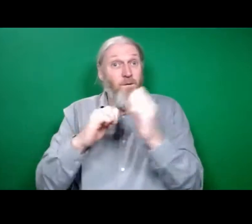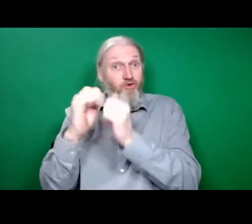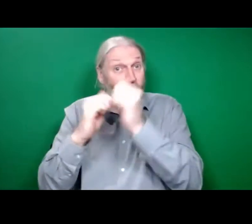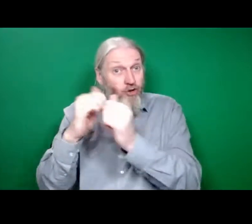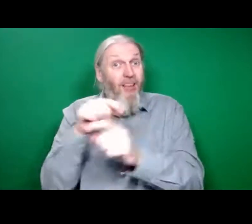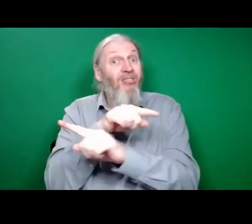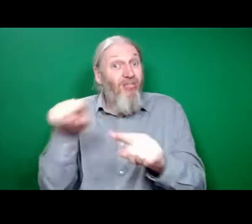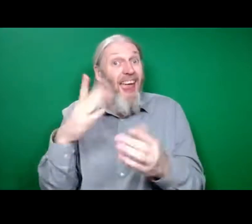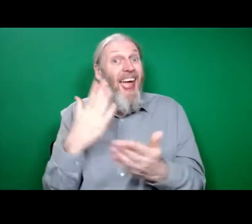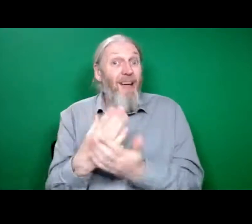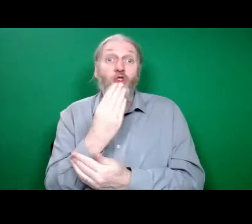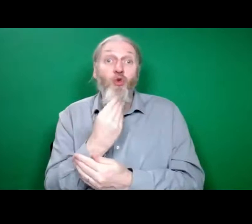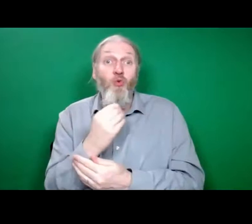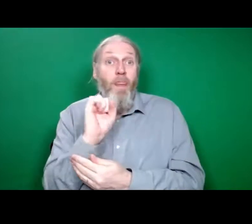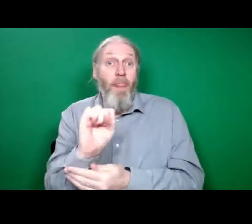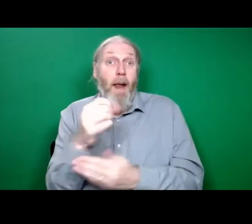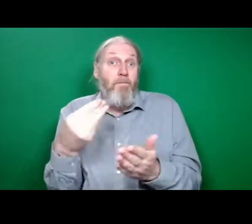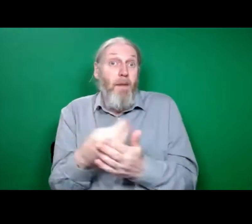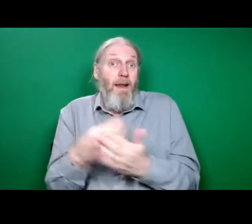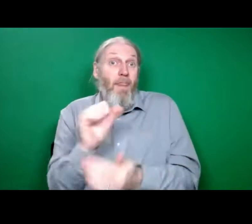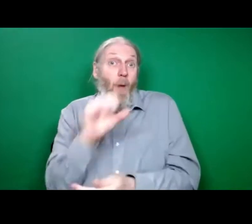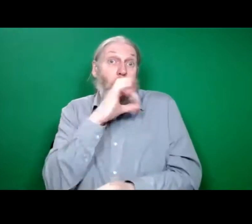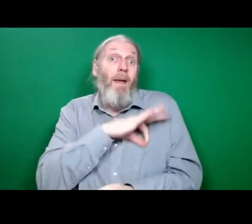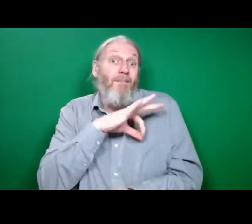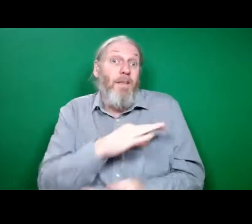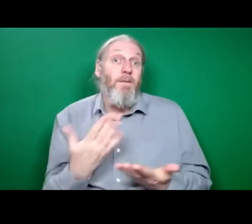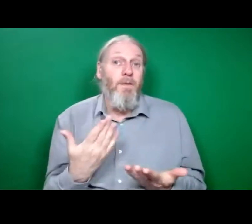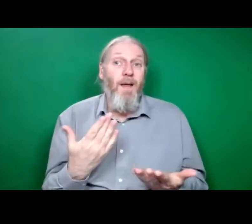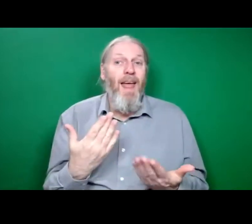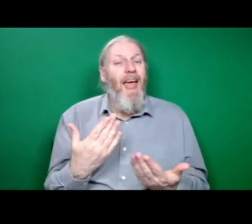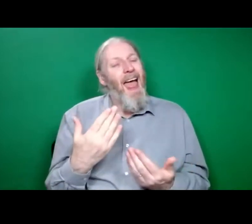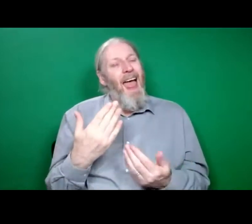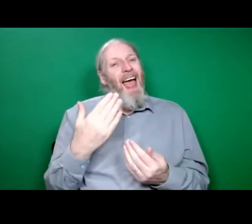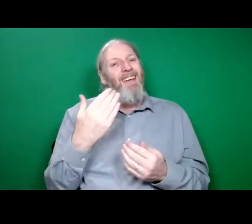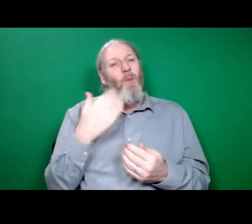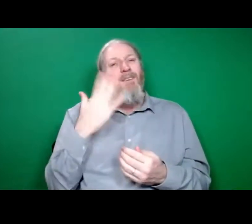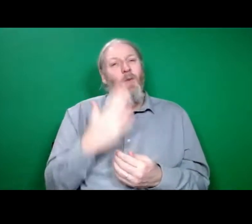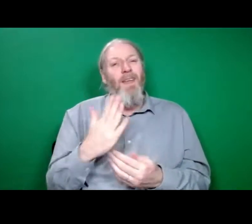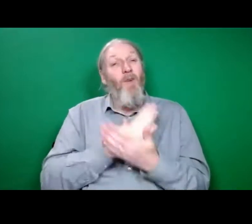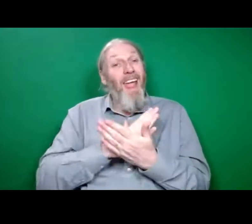shops or recycled clothing shops. We have started to create an energy in an area, or the